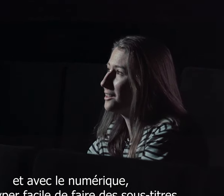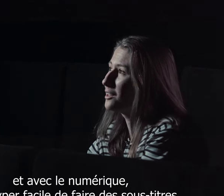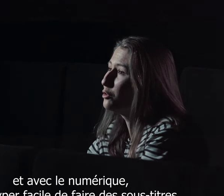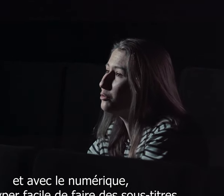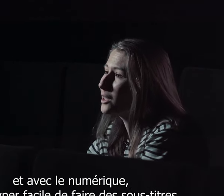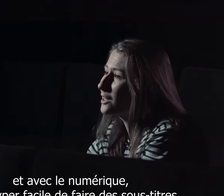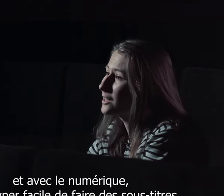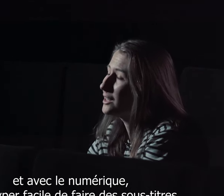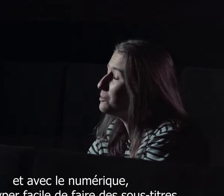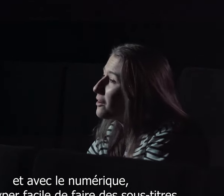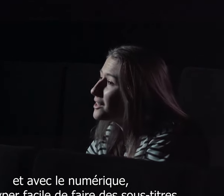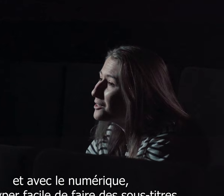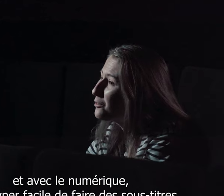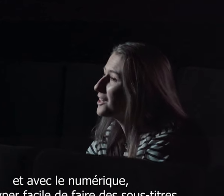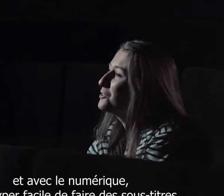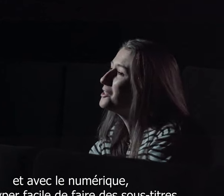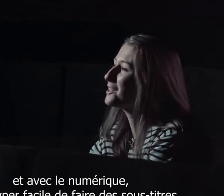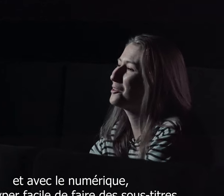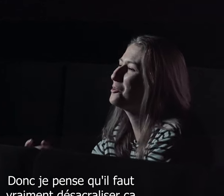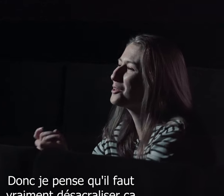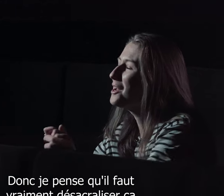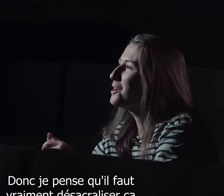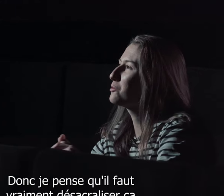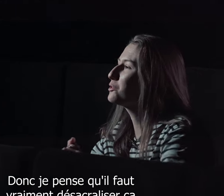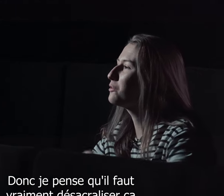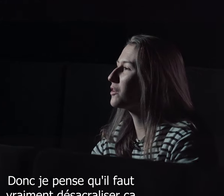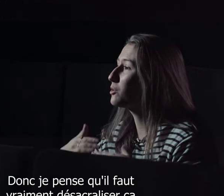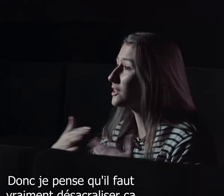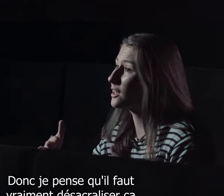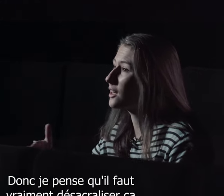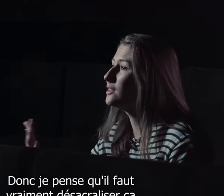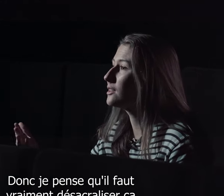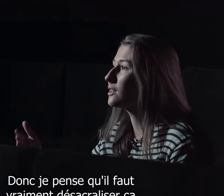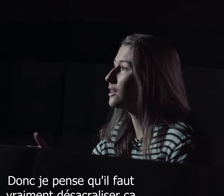and with digital technology, it's super easy to make subtitles. So I think we really need to desacralize that